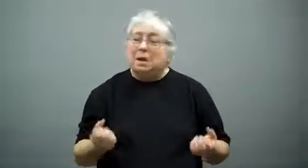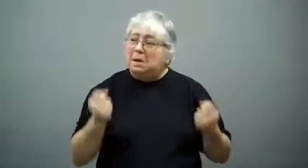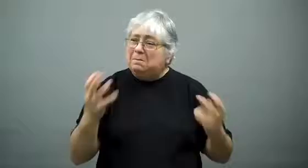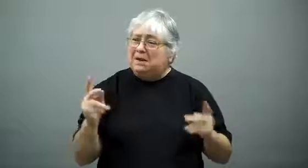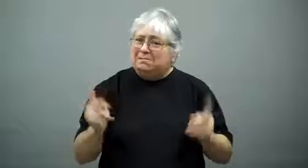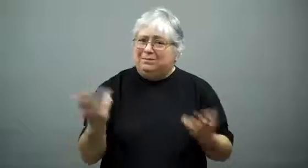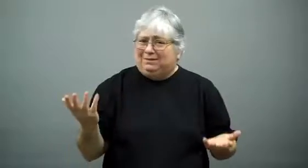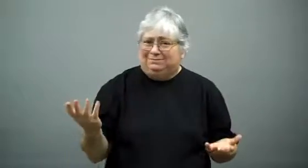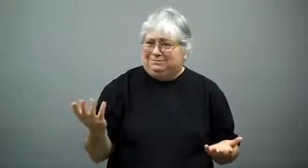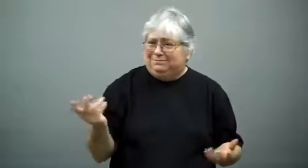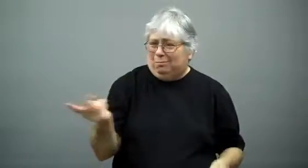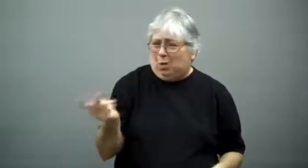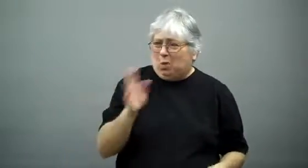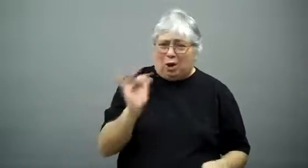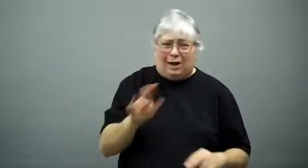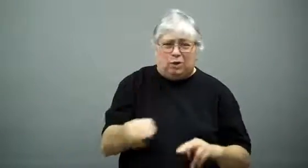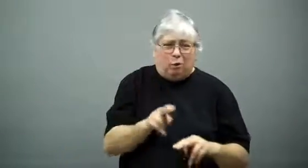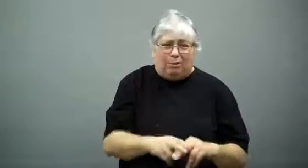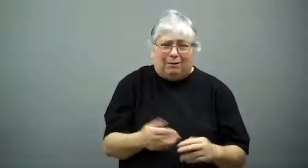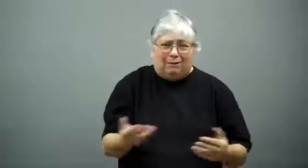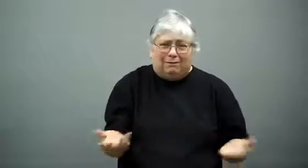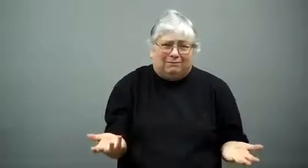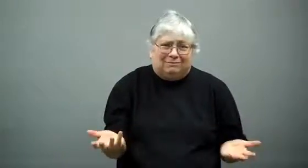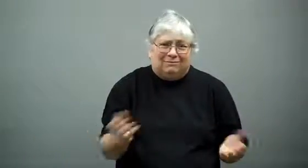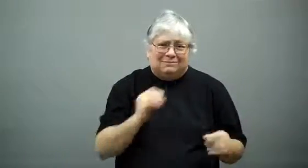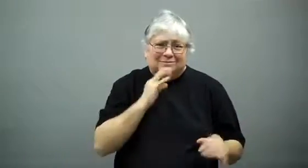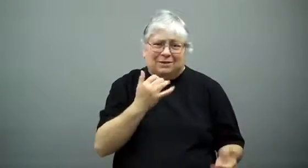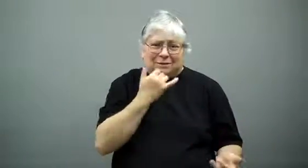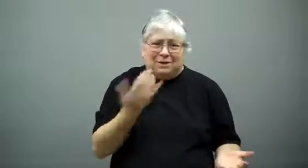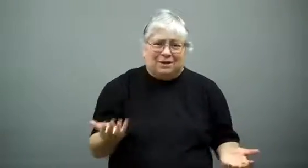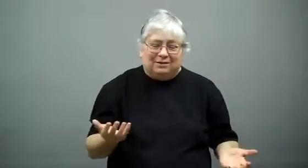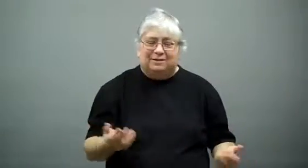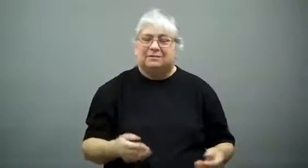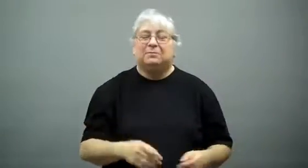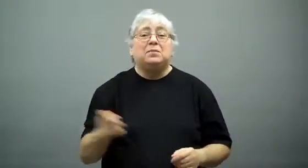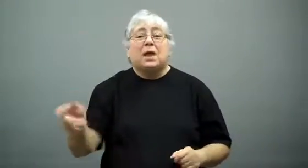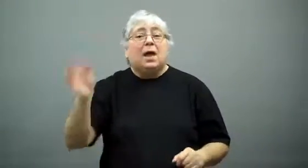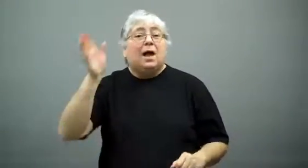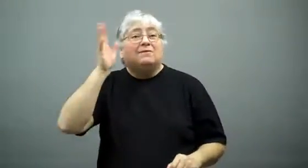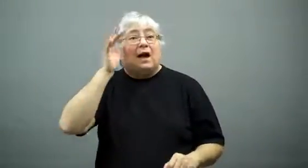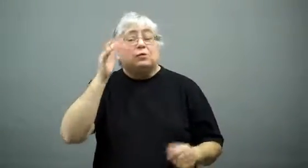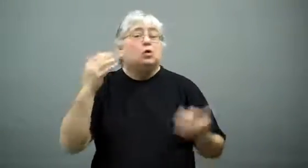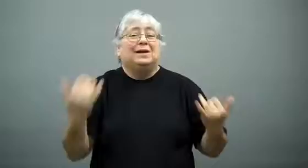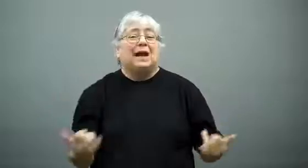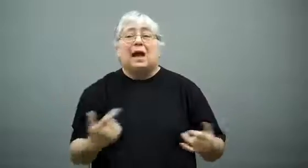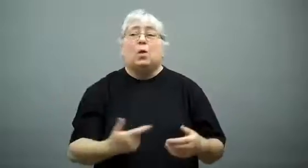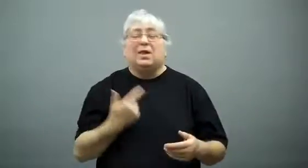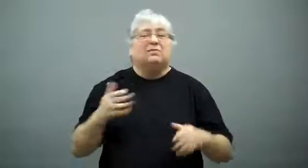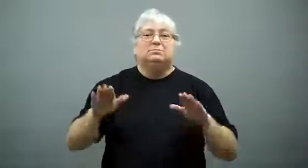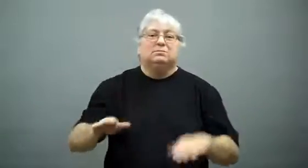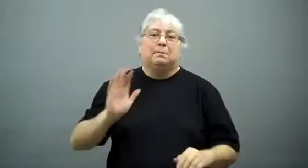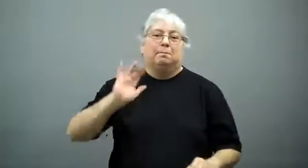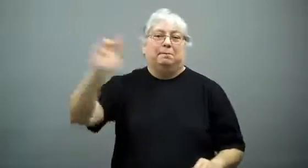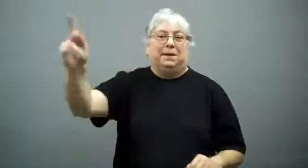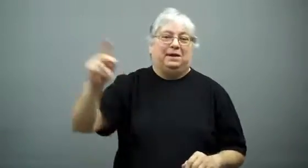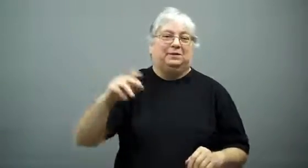They were both viewed as normal people.